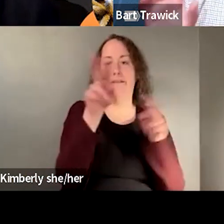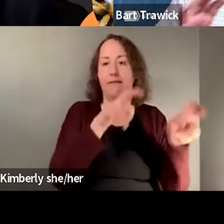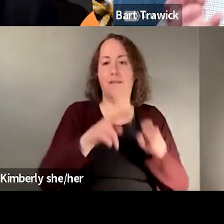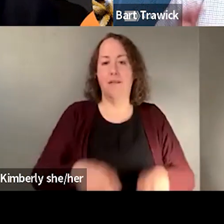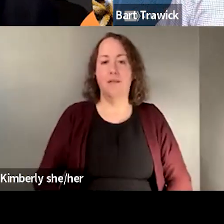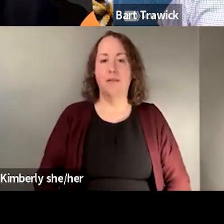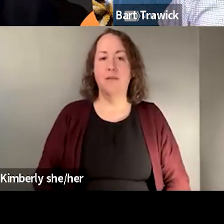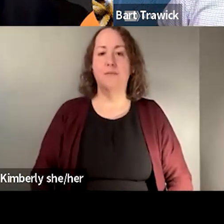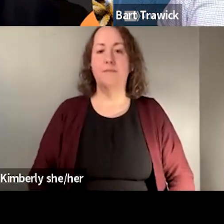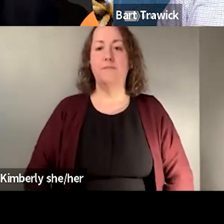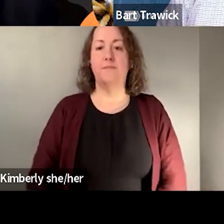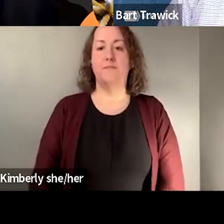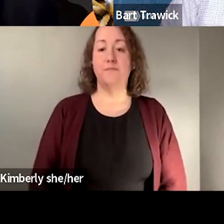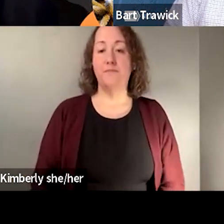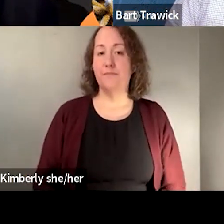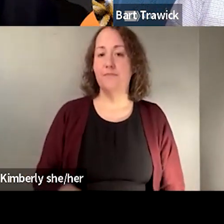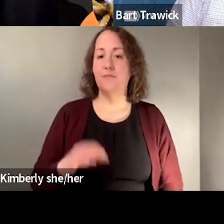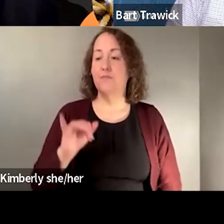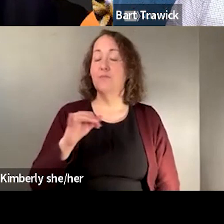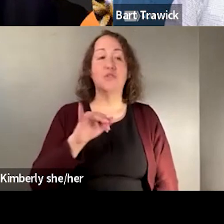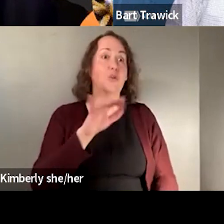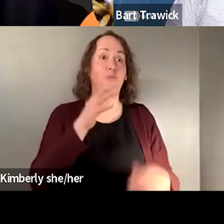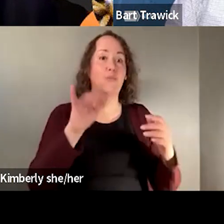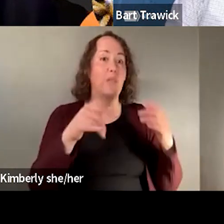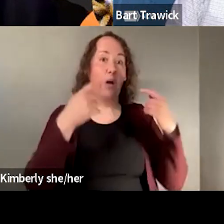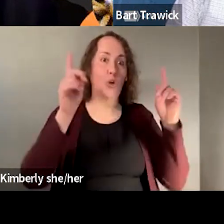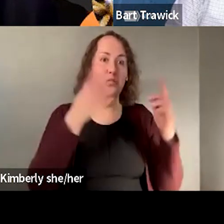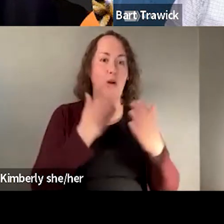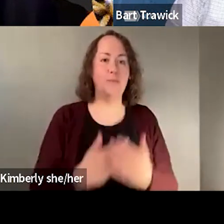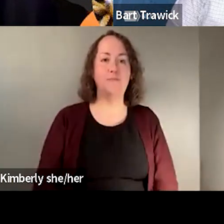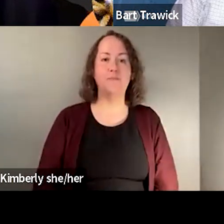Bart Trawick: It works pretty well. Yup. Jeremy Leffler: So we had a question about current and pending support,